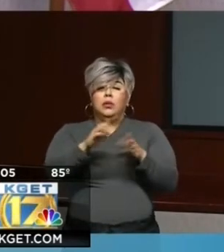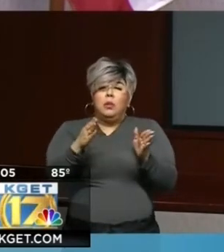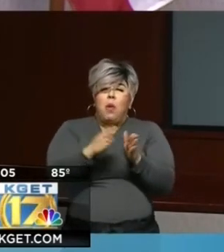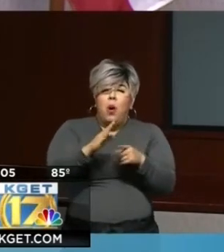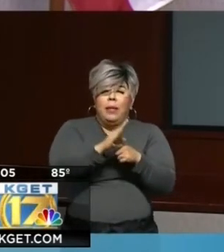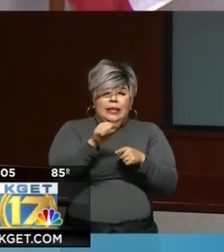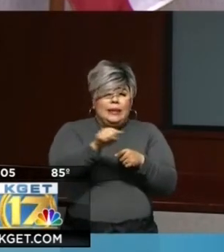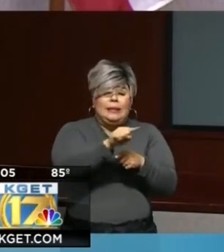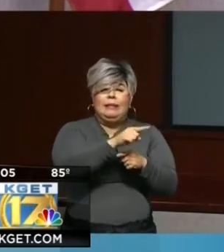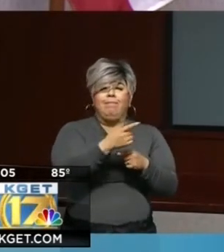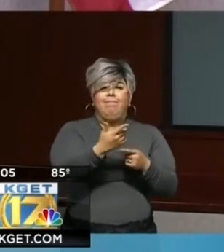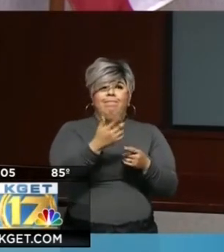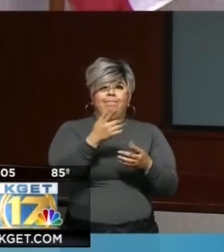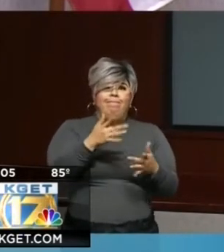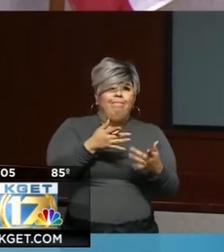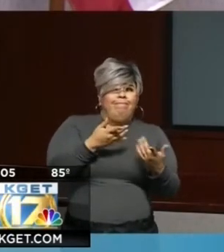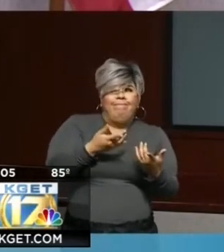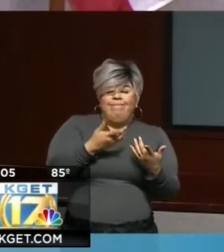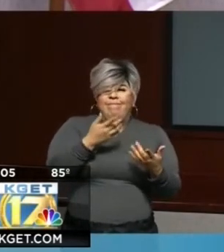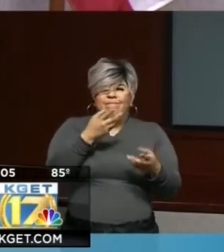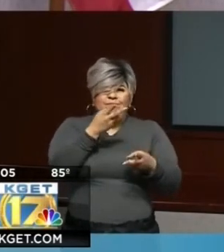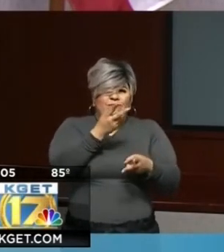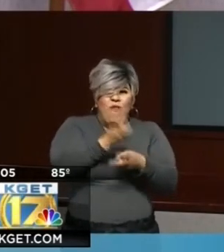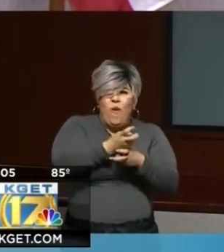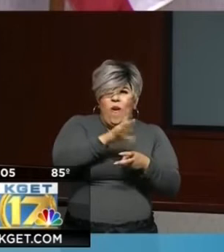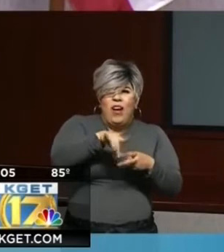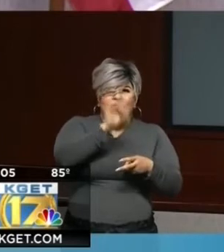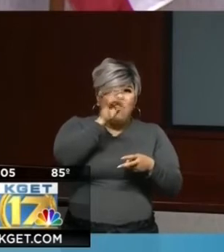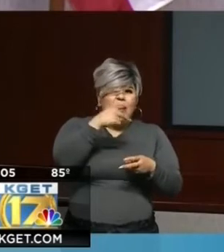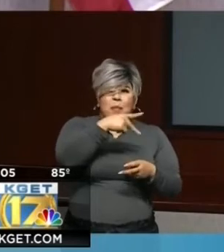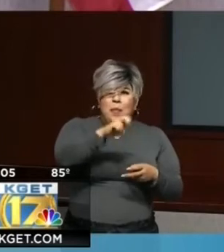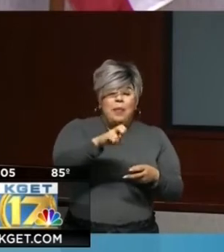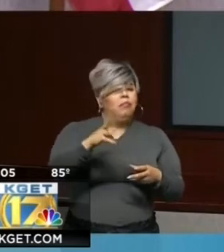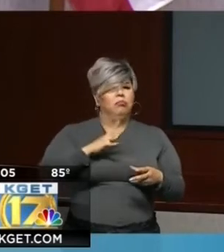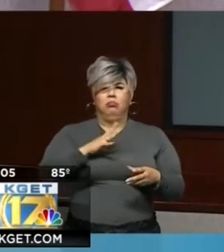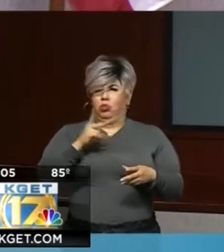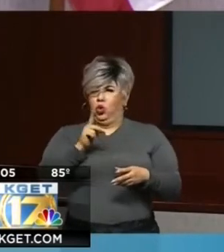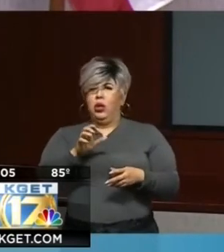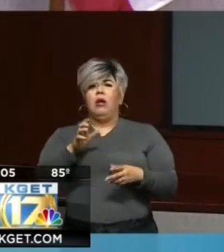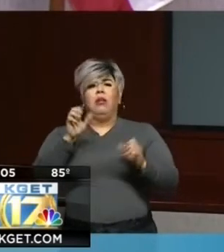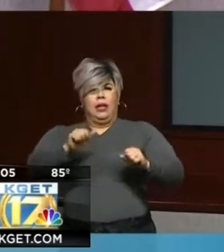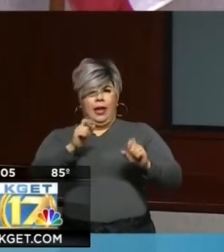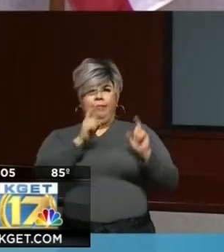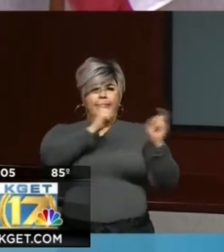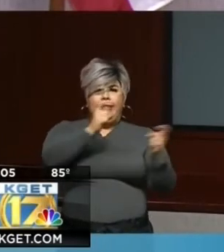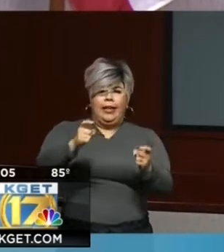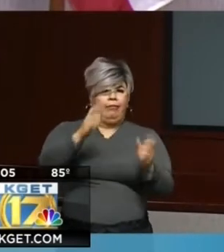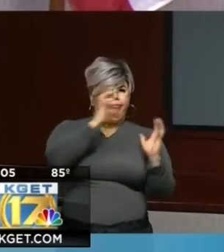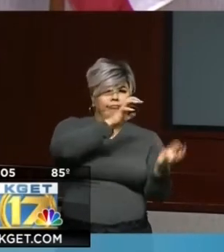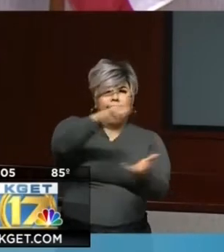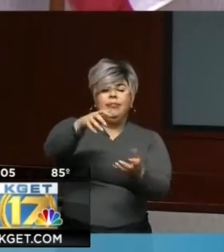PROTECTIVE EQUIPMENT OR PPE TO SMALL BUSINESSES IN OUR COUNTY THAT YOU CAN GET A TWO-WEEK